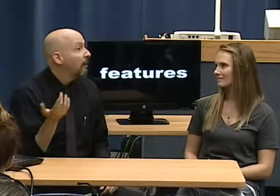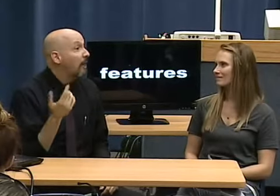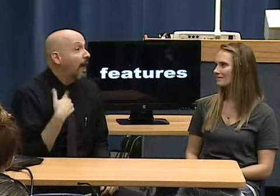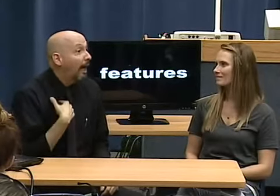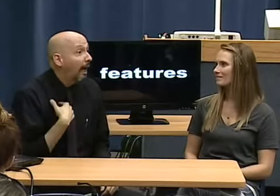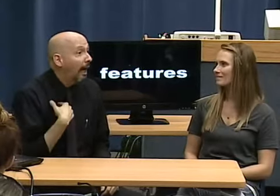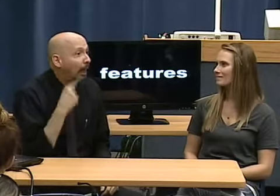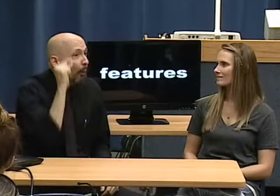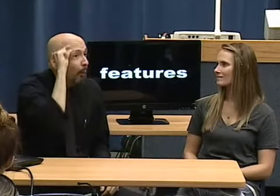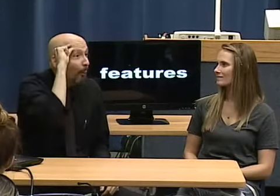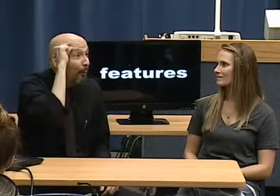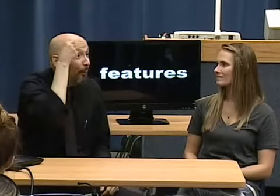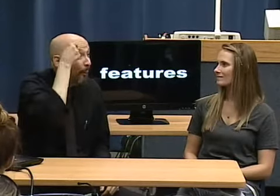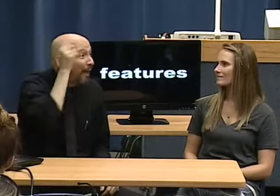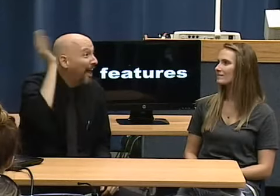But I was ignorant of the concept back then.